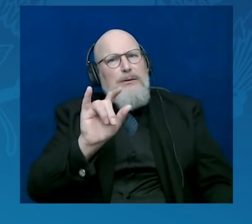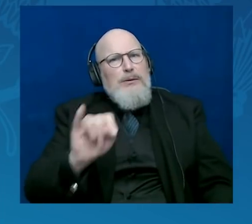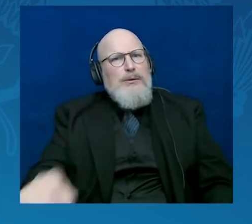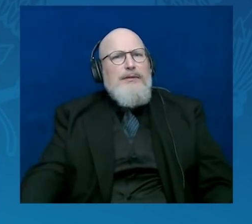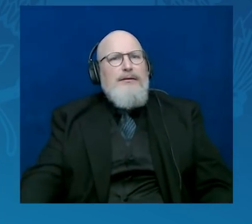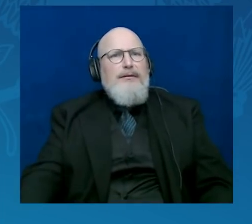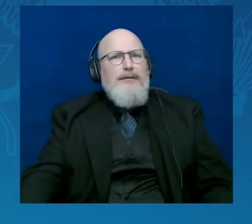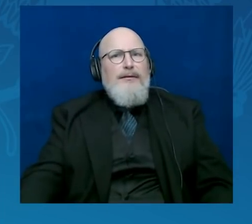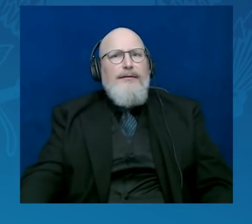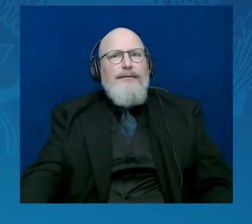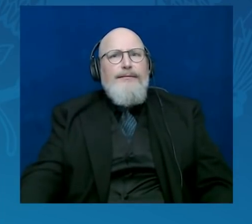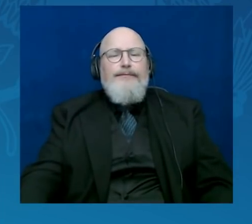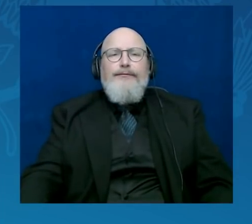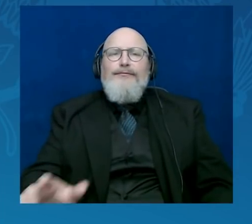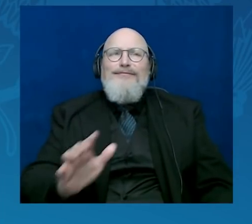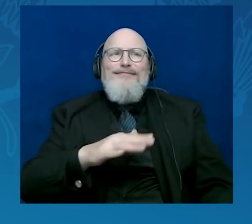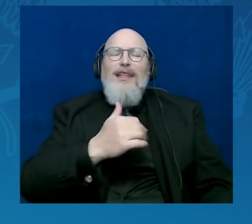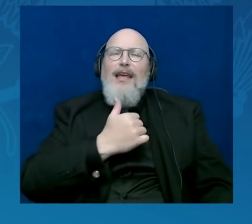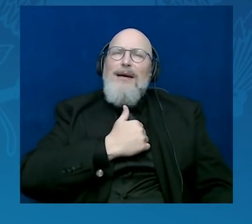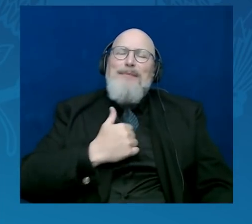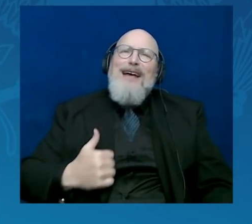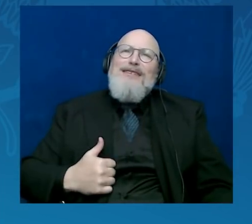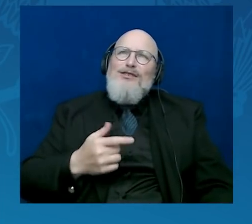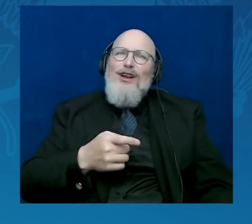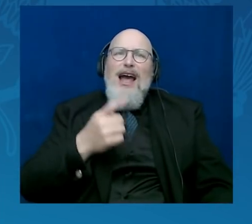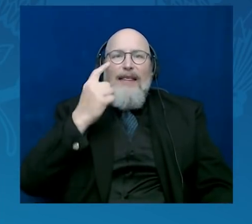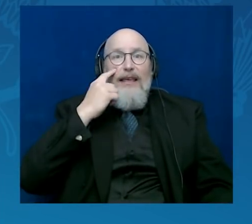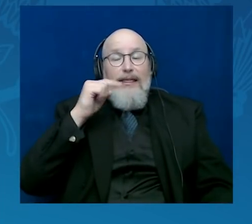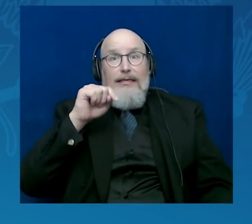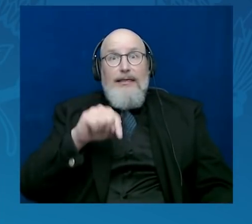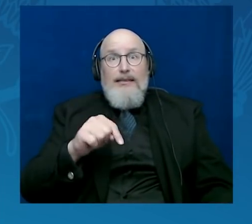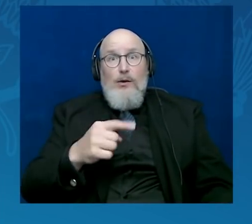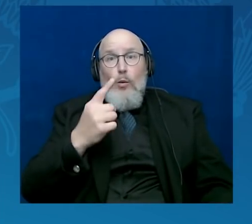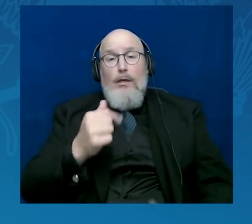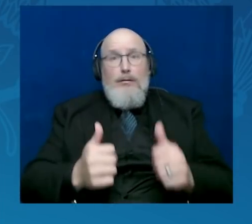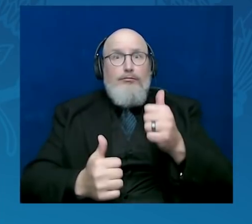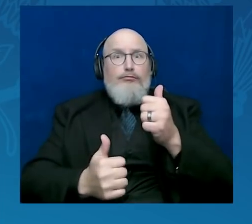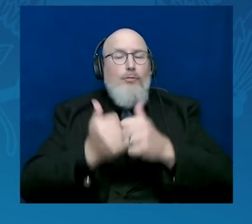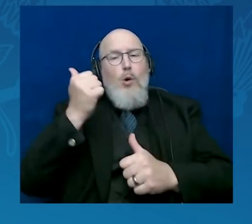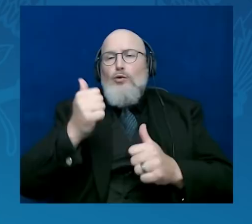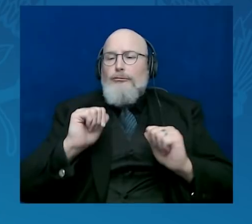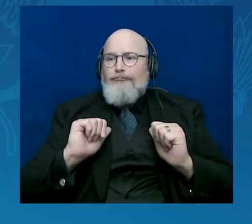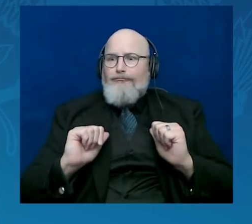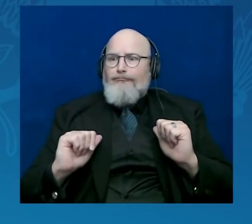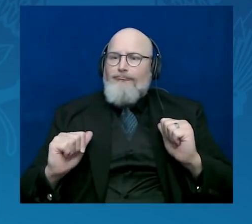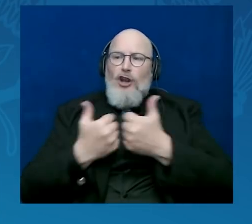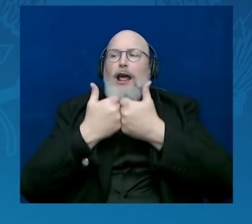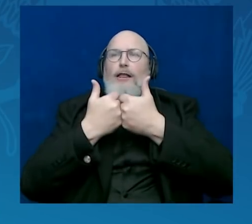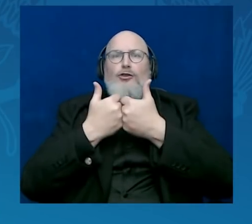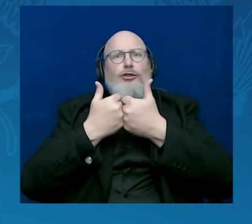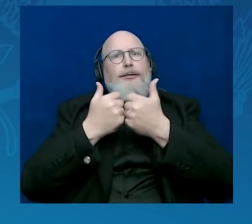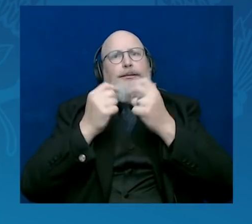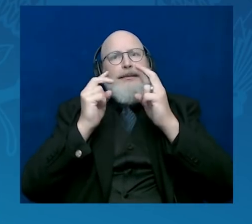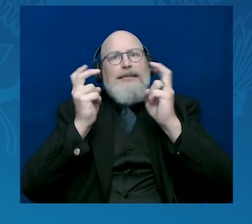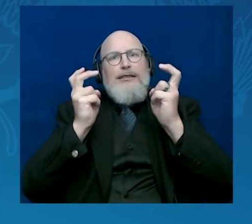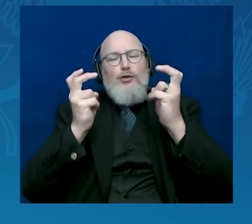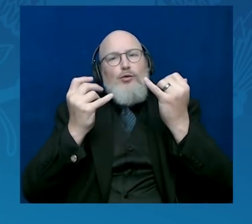The Vice President: Ambassador, I think this is one of the most challenging issues of our time, which is the relative strength --